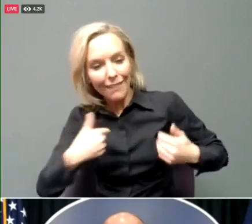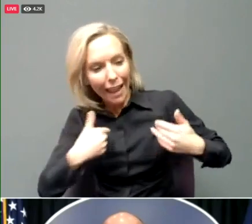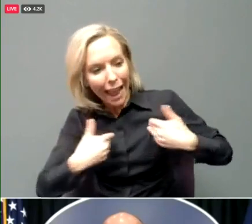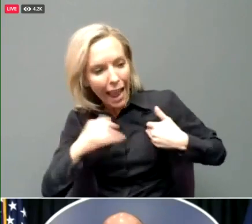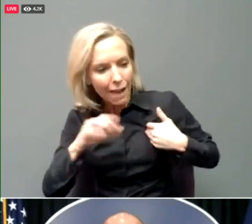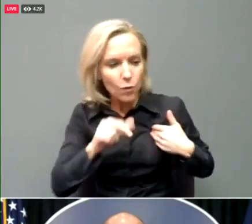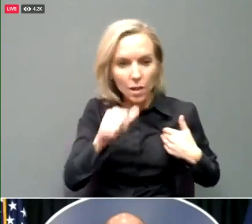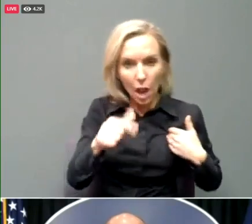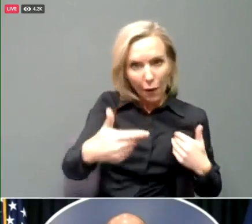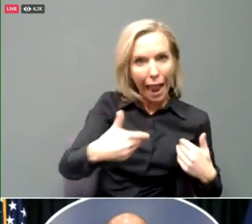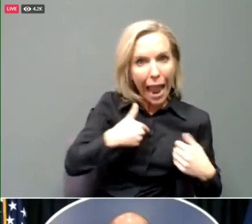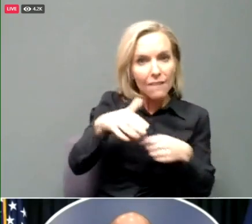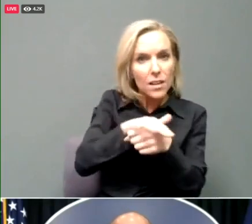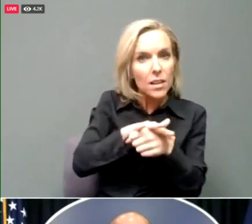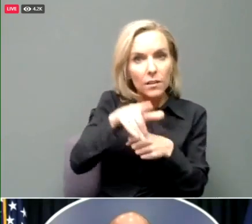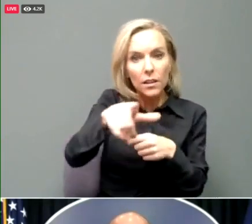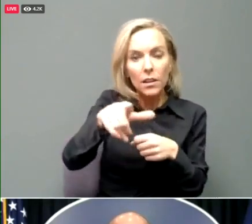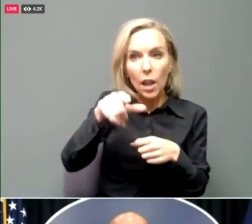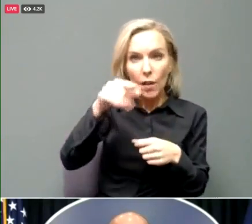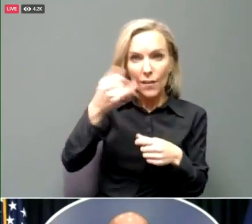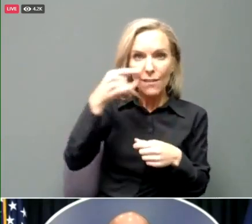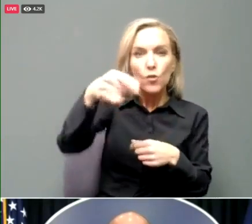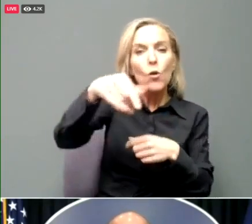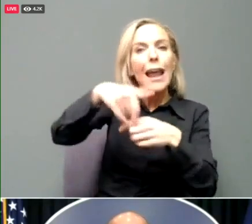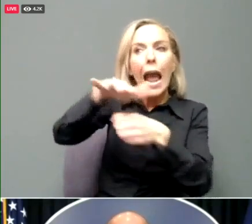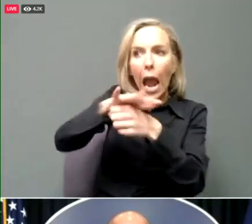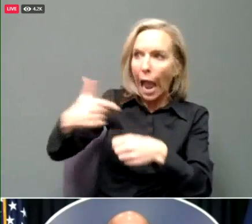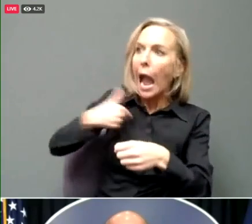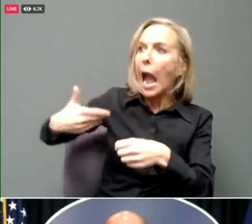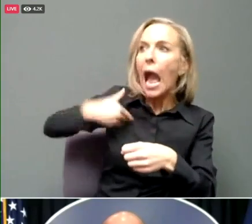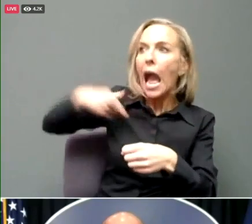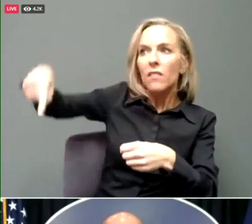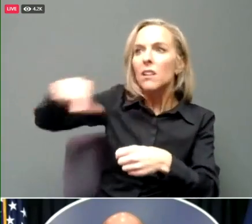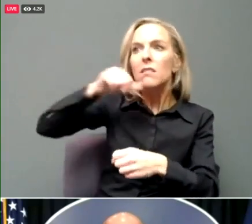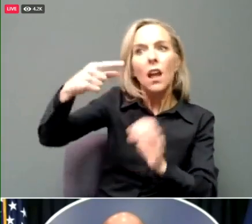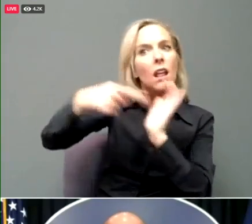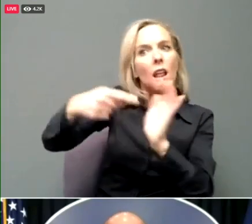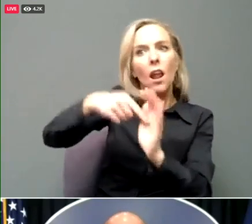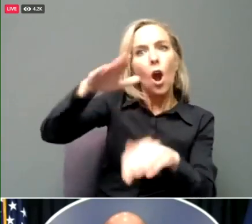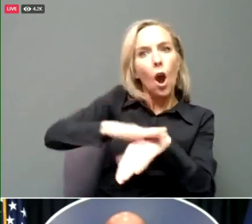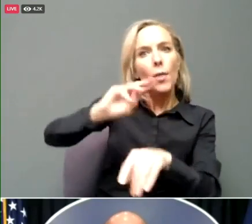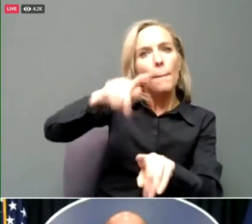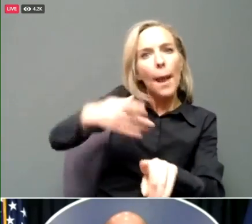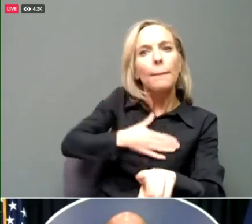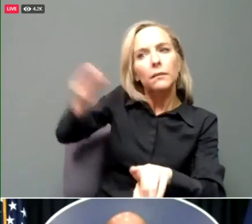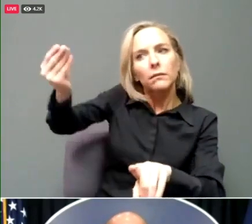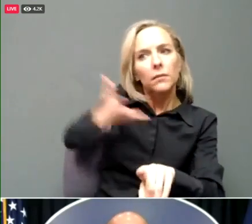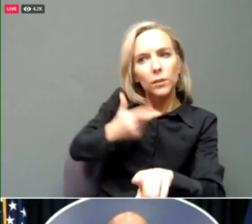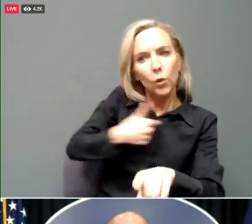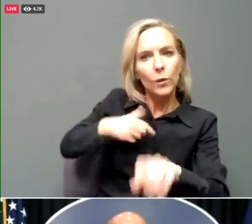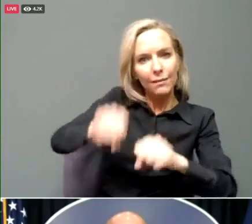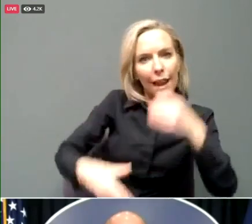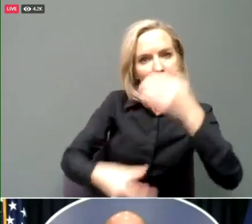and you're not on our map, there's a registration link on the page. Please identify yourself so people know you're there. There's also a list for where we